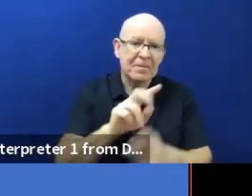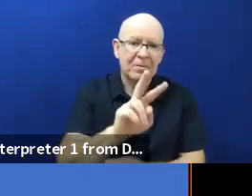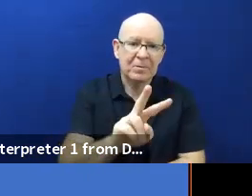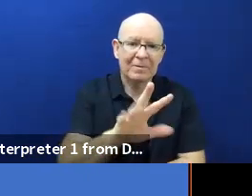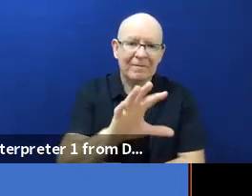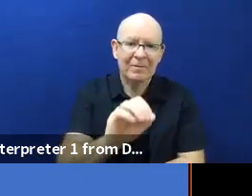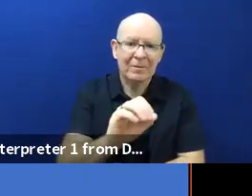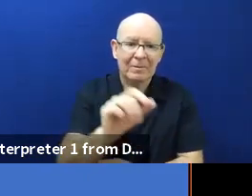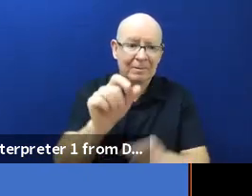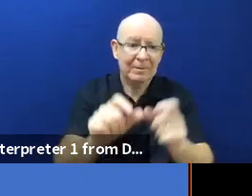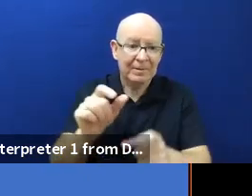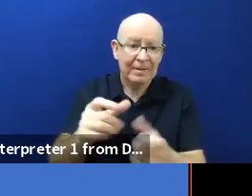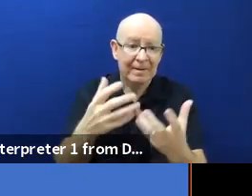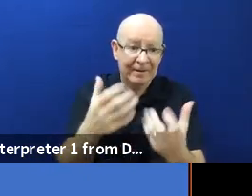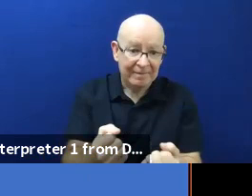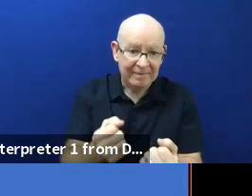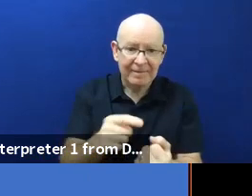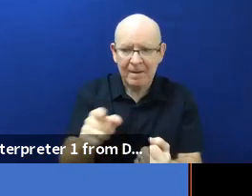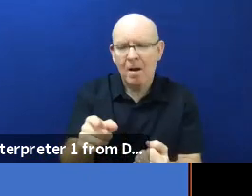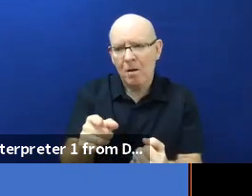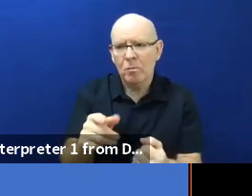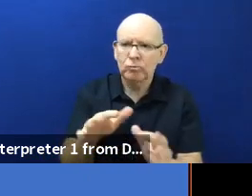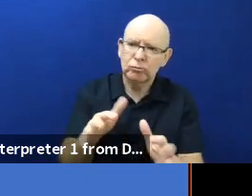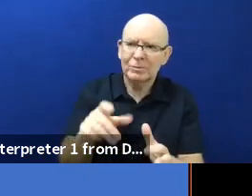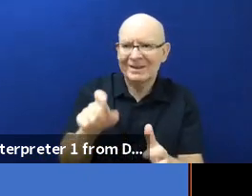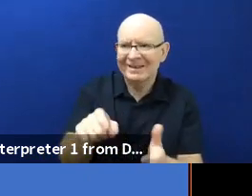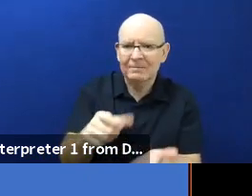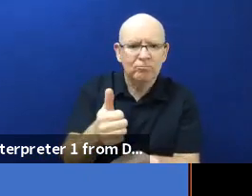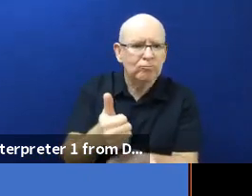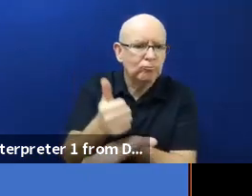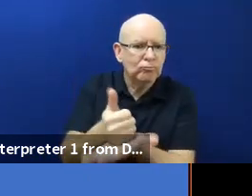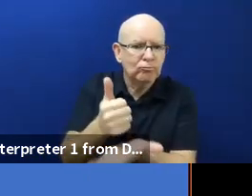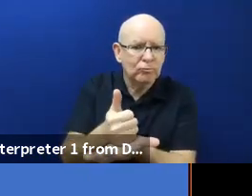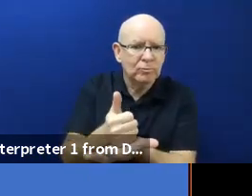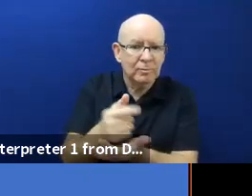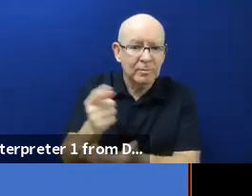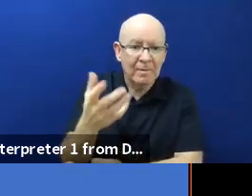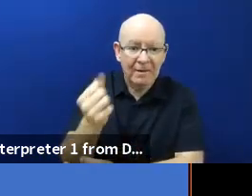we can see the line that indicates the weekly minimum wage. Actually, some of those costs are